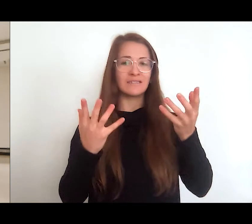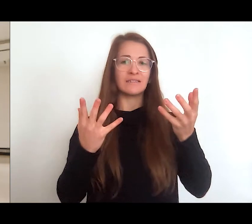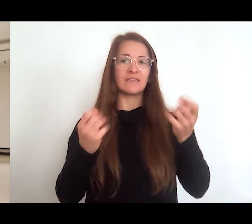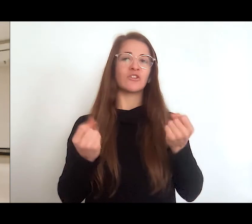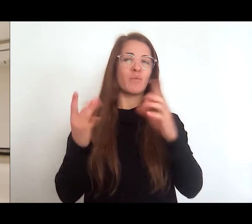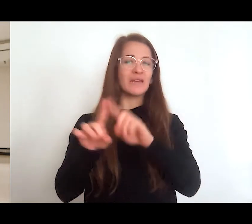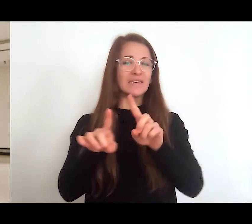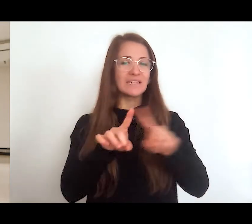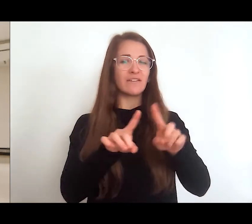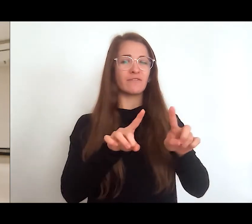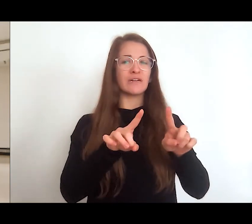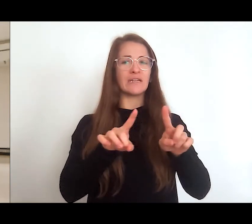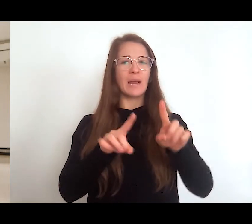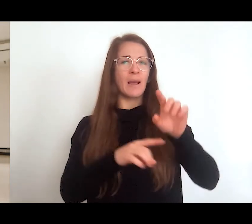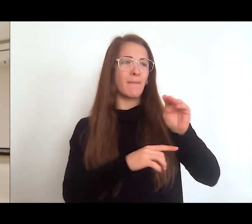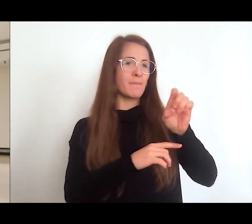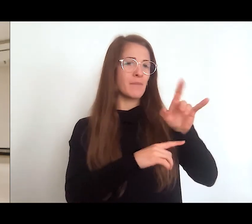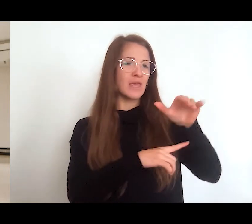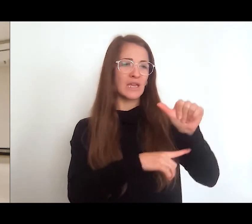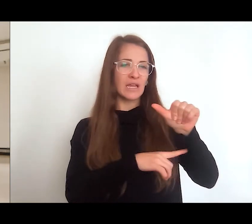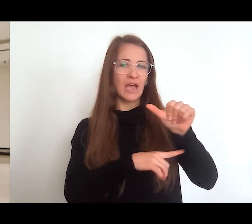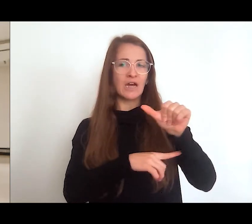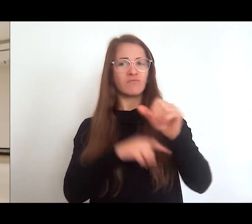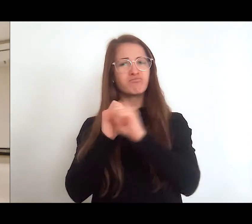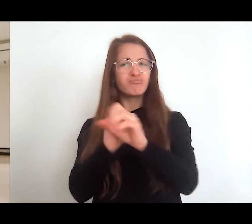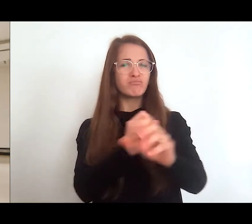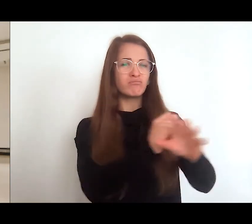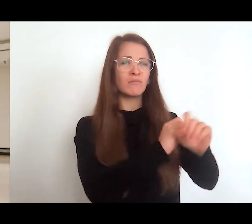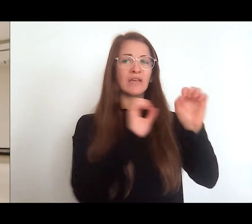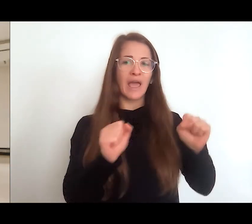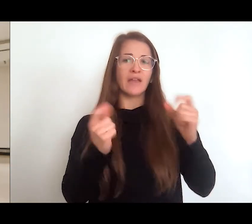DIFFERENT STREAMS OF MEDIA THAT